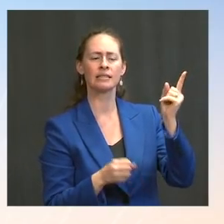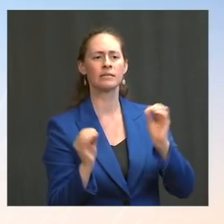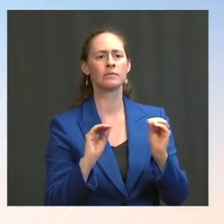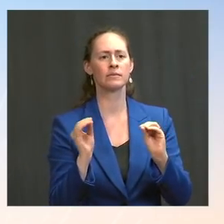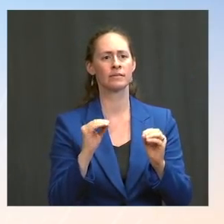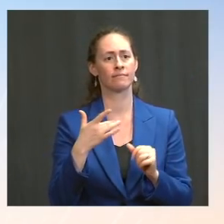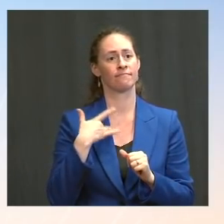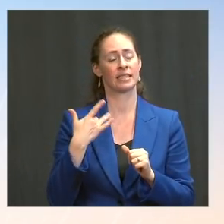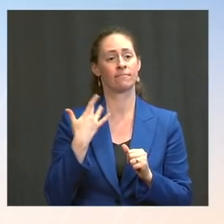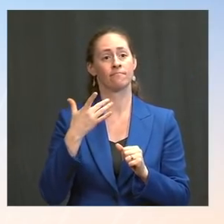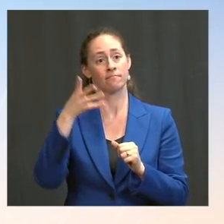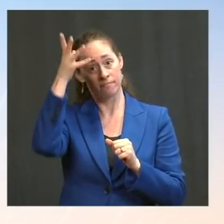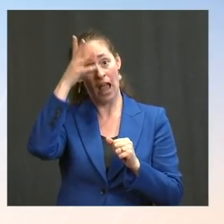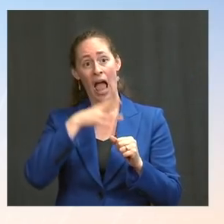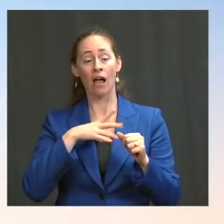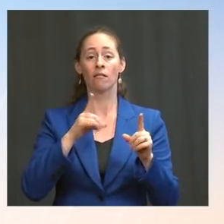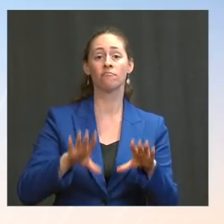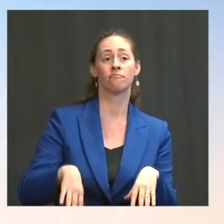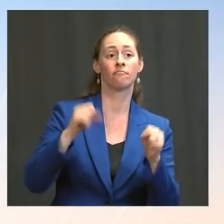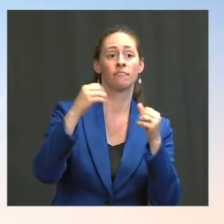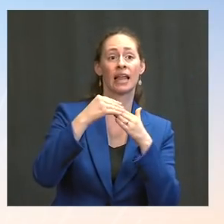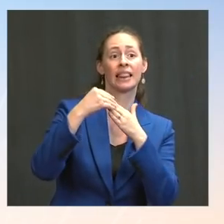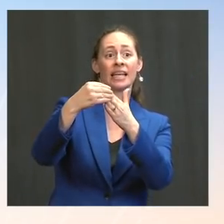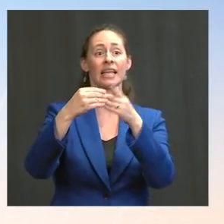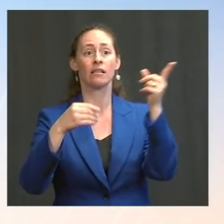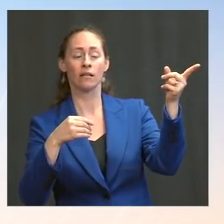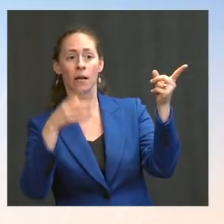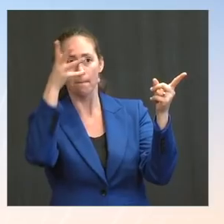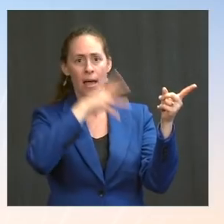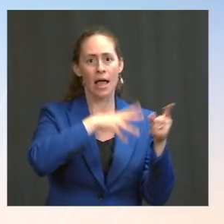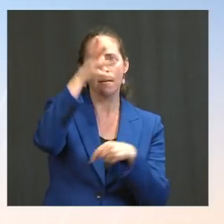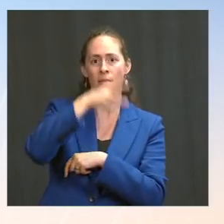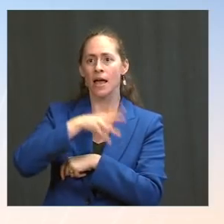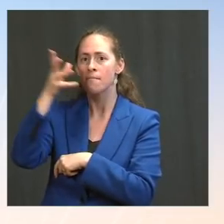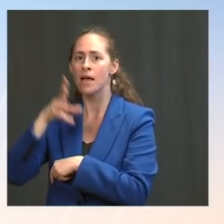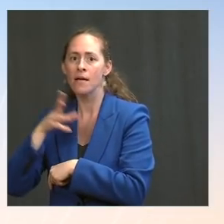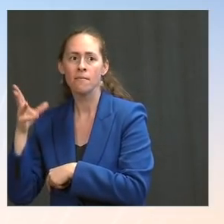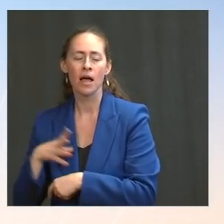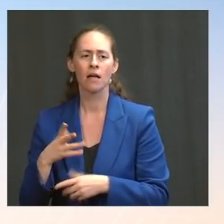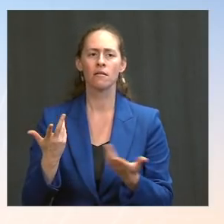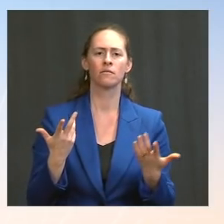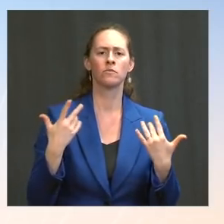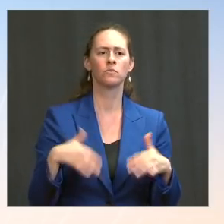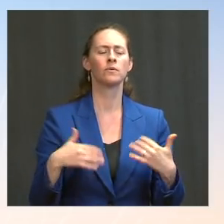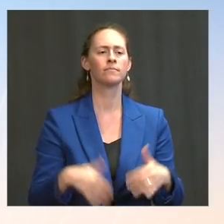And I'm just curious, in his discussions with the Secretary of Defense or with uniformed leaders,